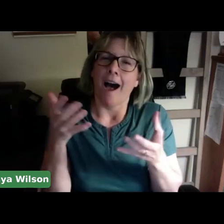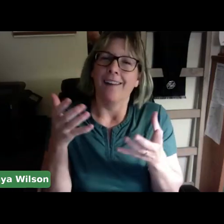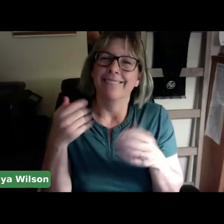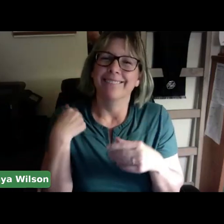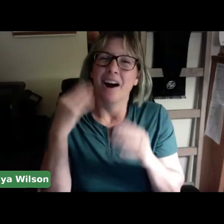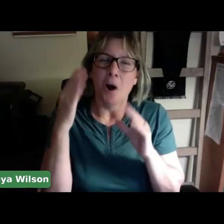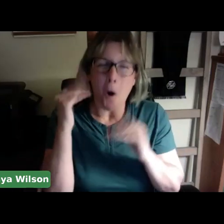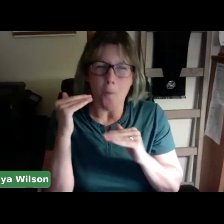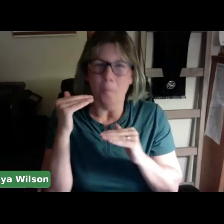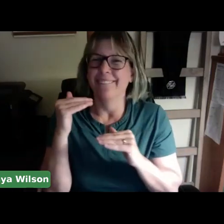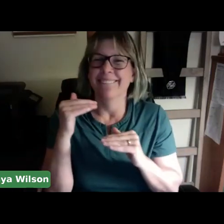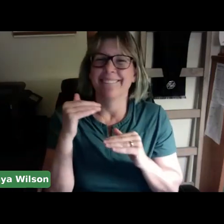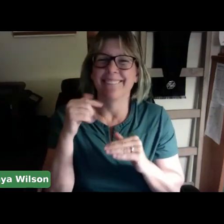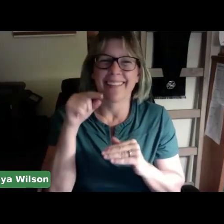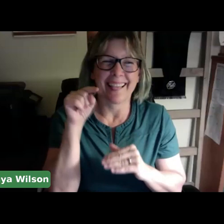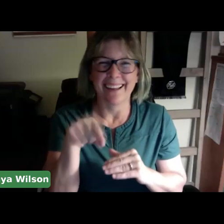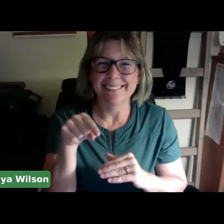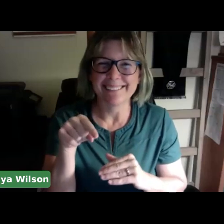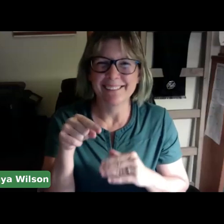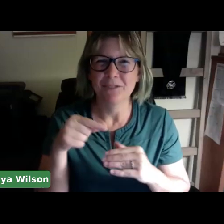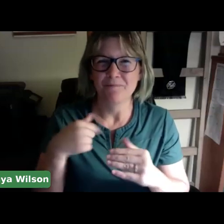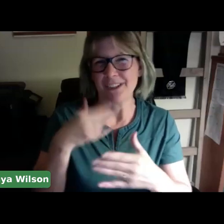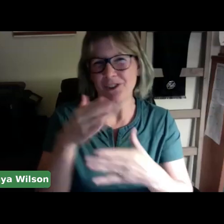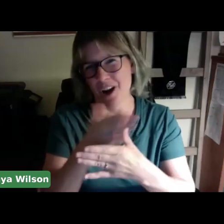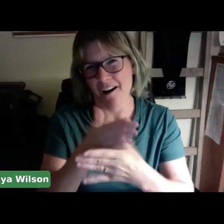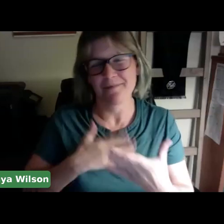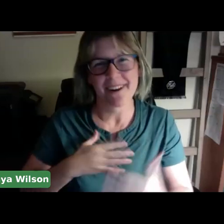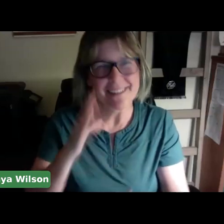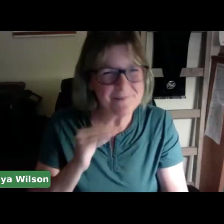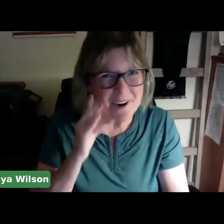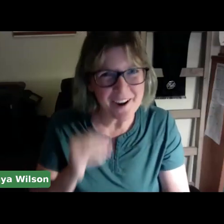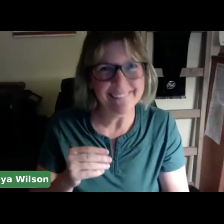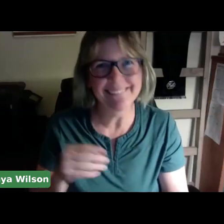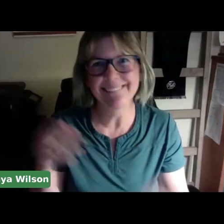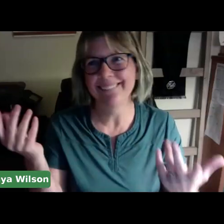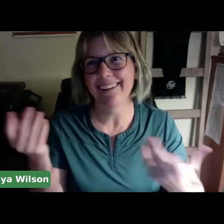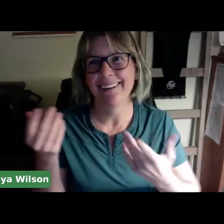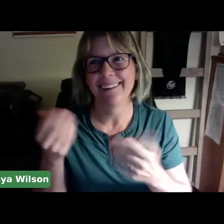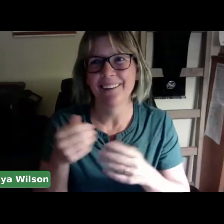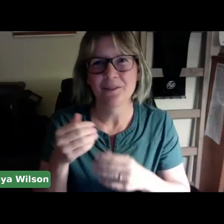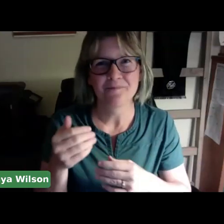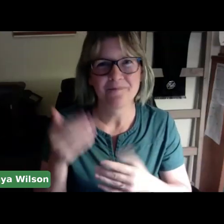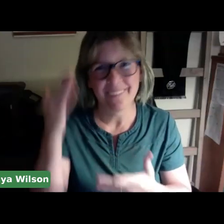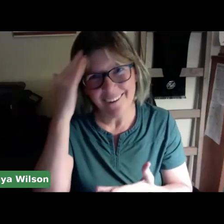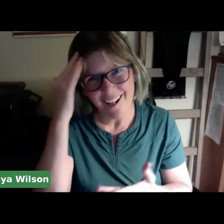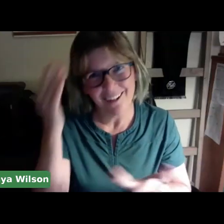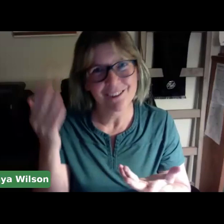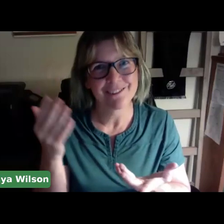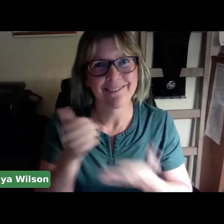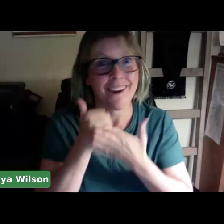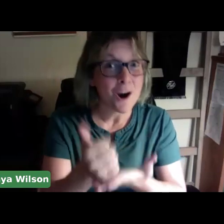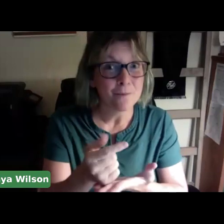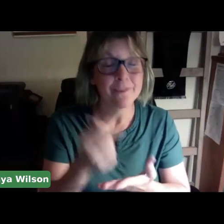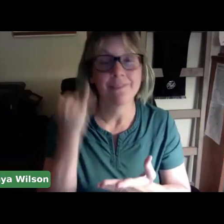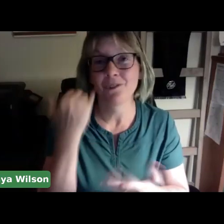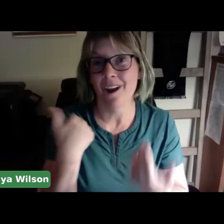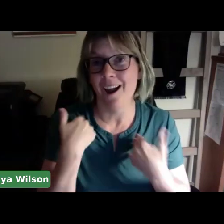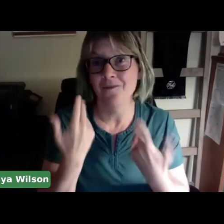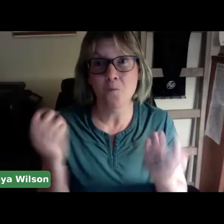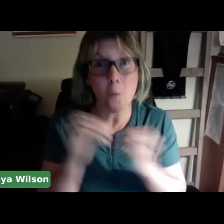I feel a lot of hope. Coming from this and sharing my experiences. And some of my knowledge